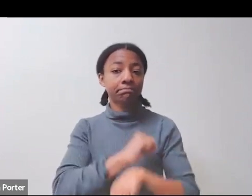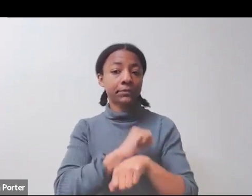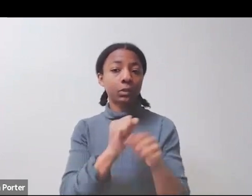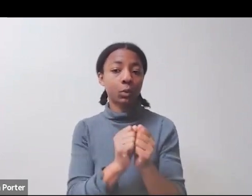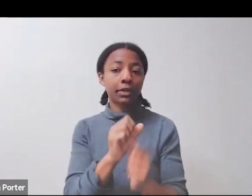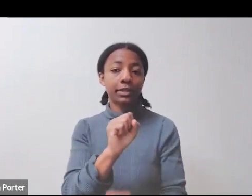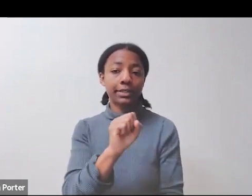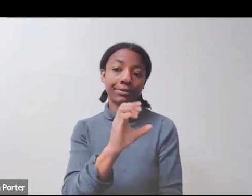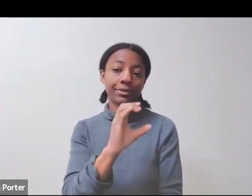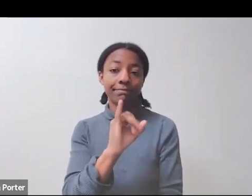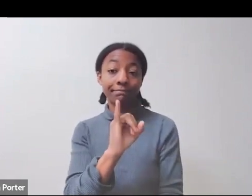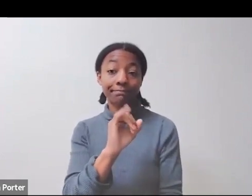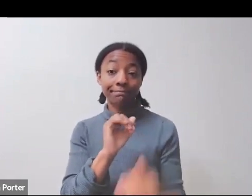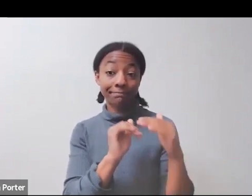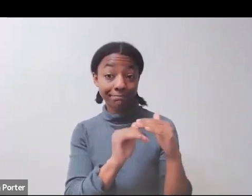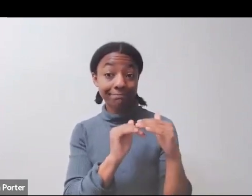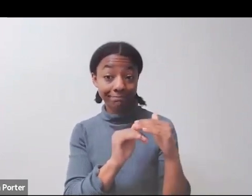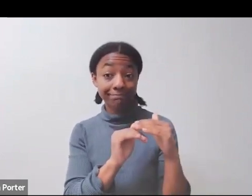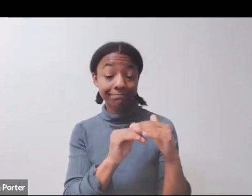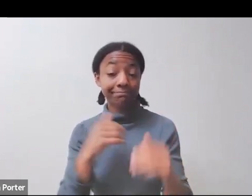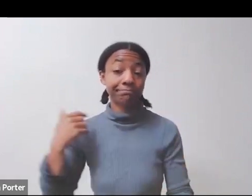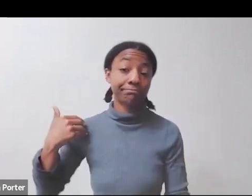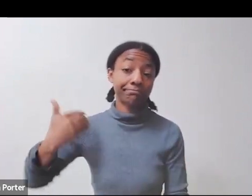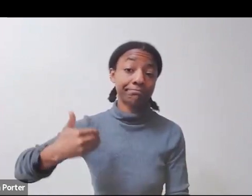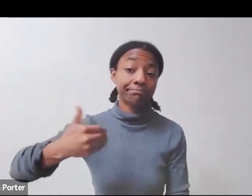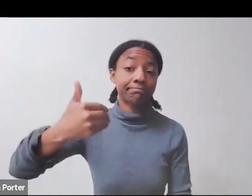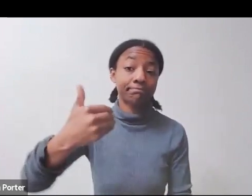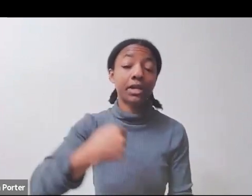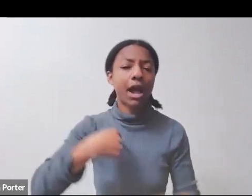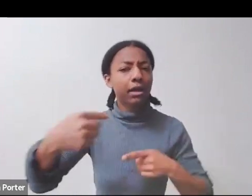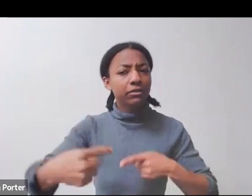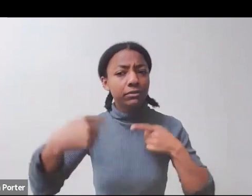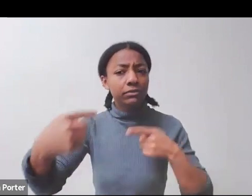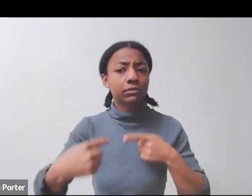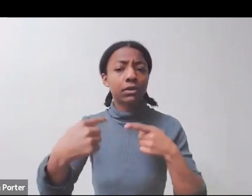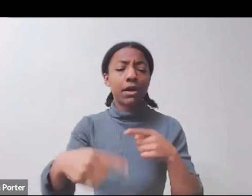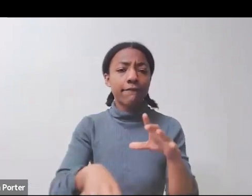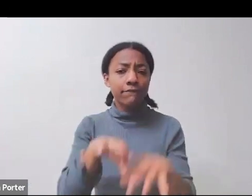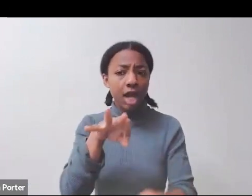have experienced the struggle of trying to find consistent disability statistics.